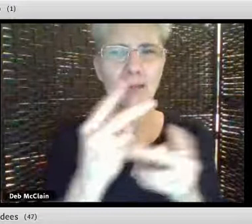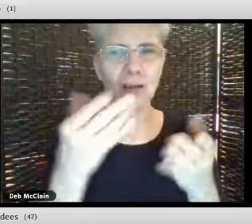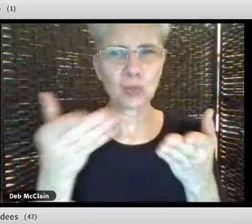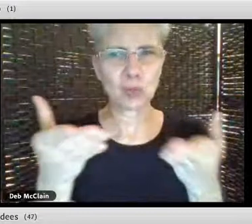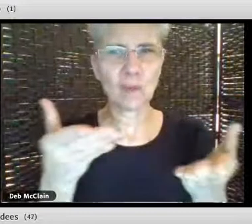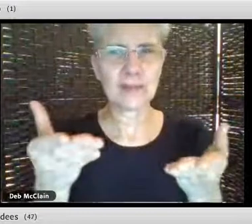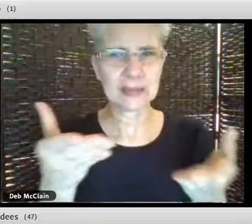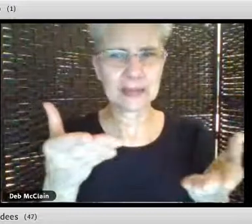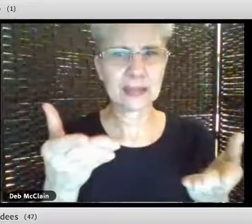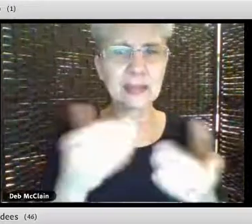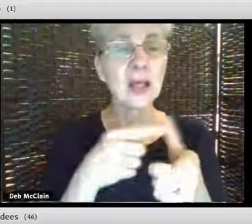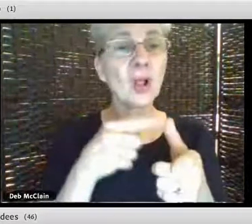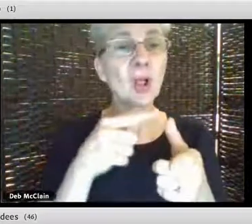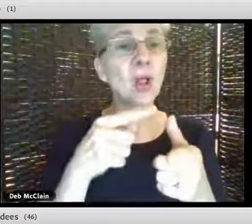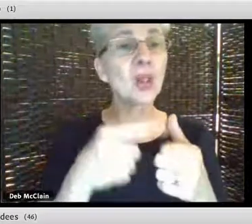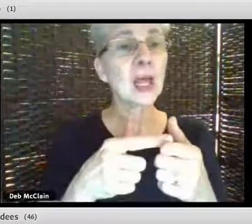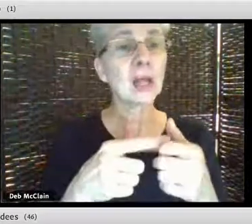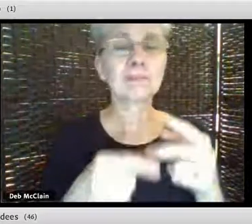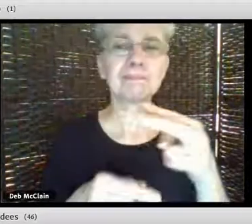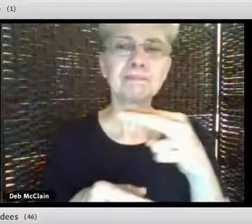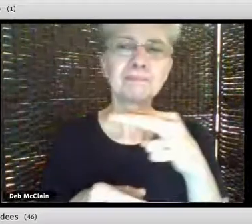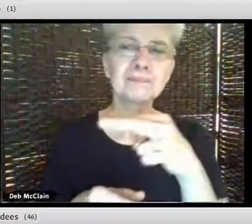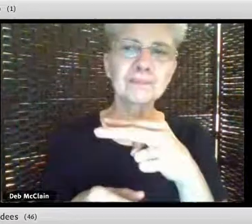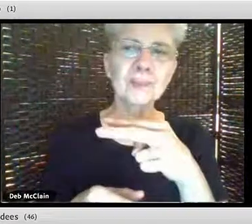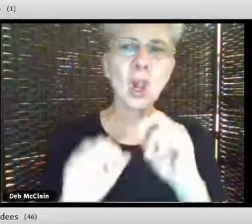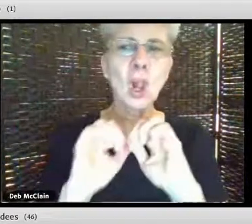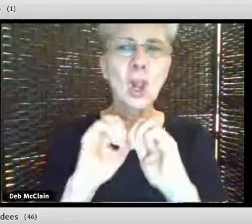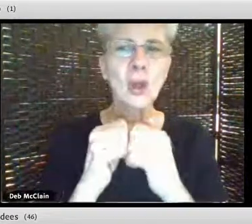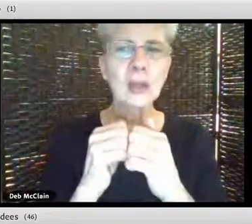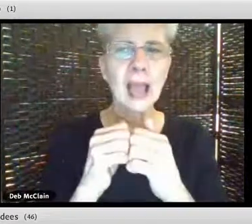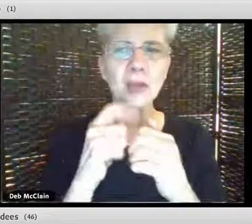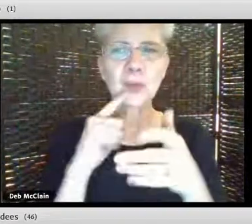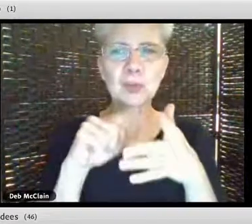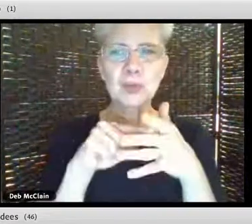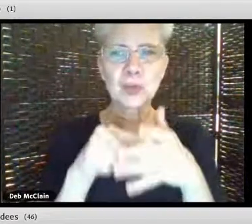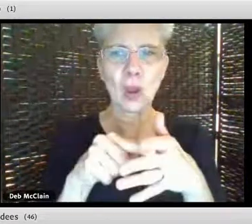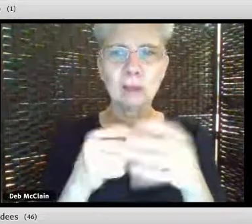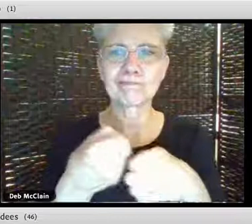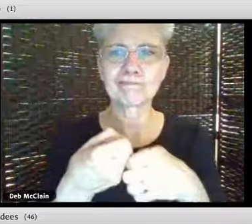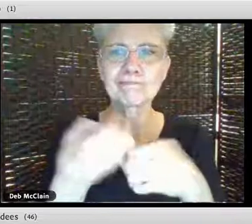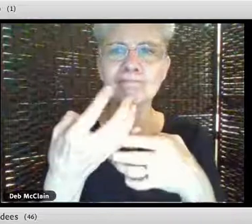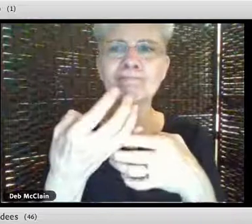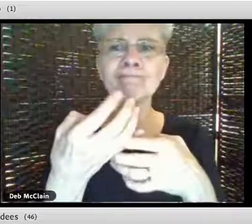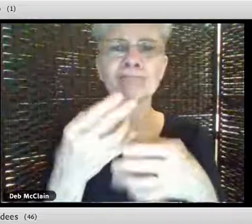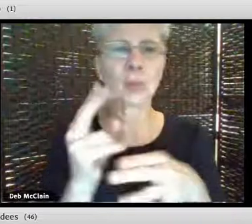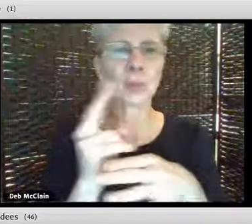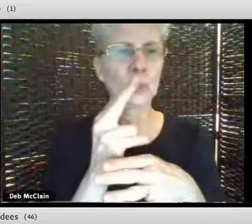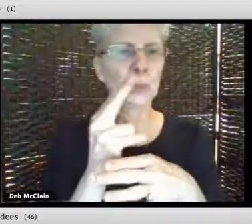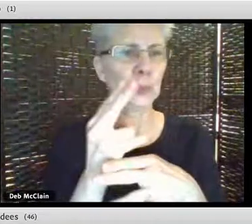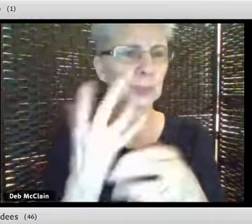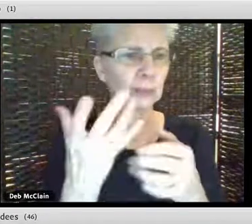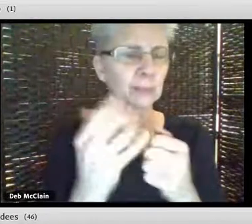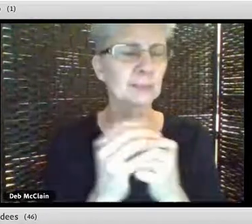and then we're going to look at how do you get access, how do you get access to these tools